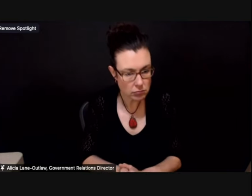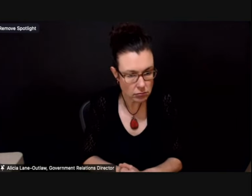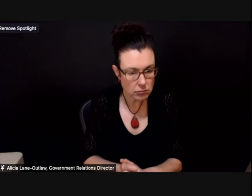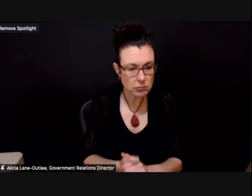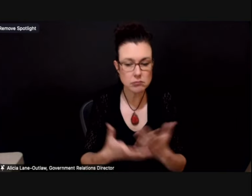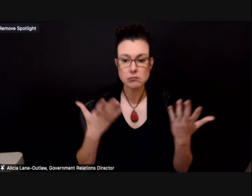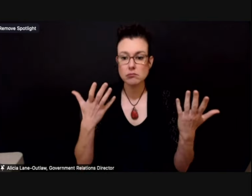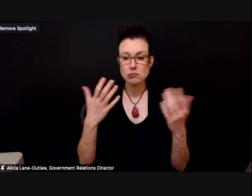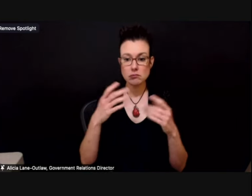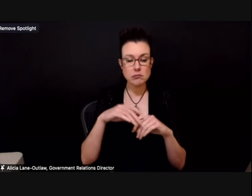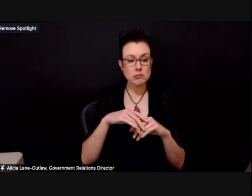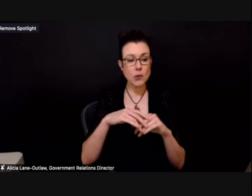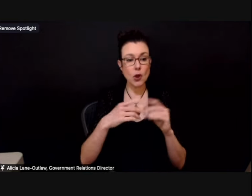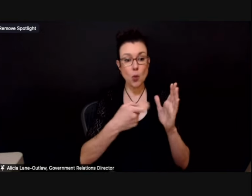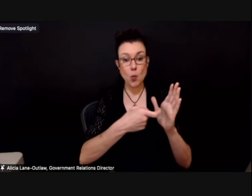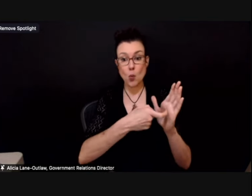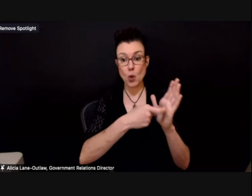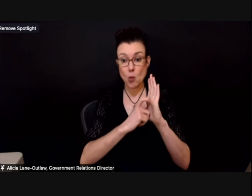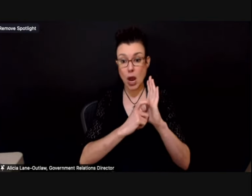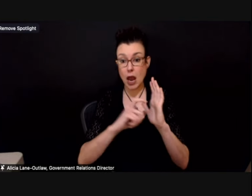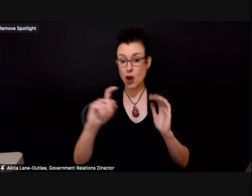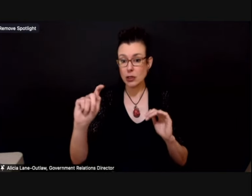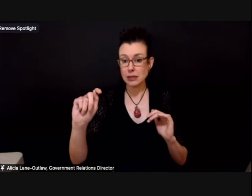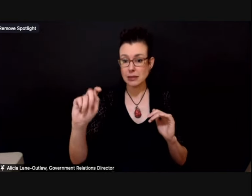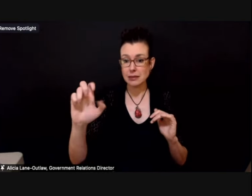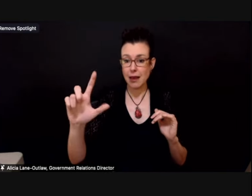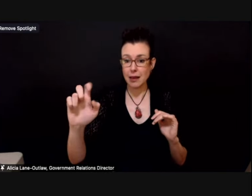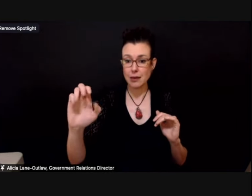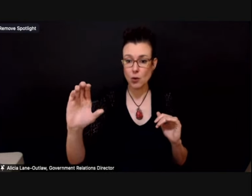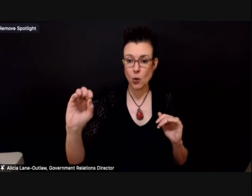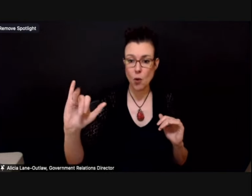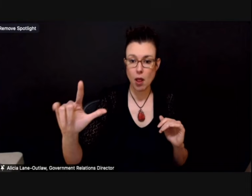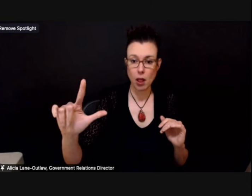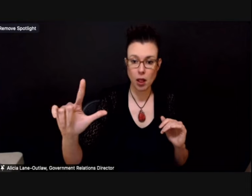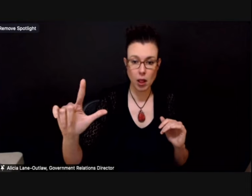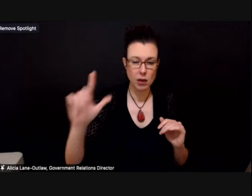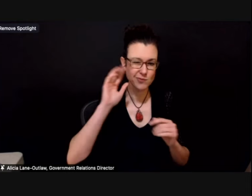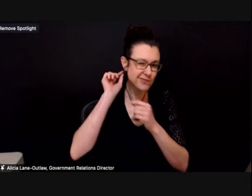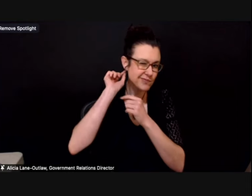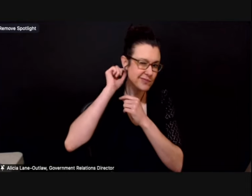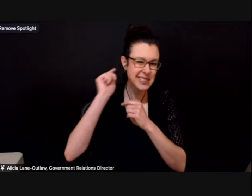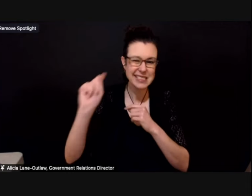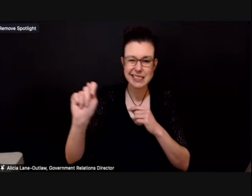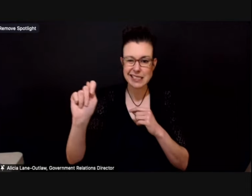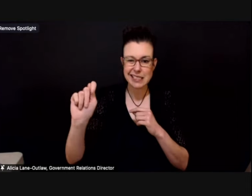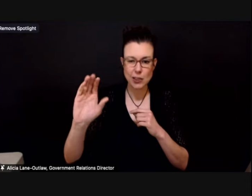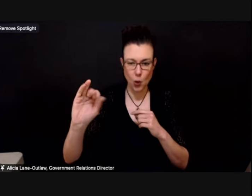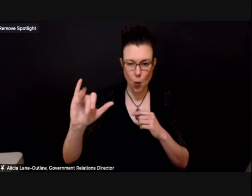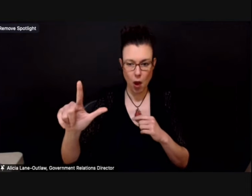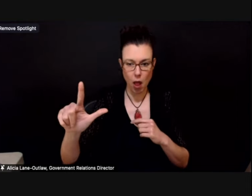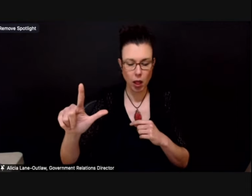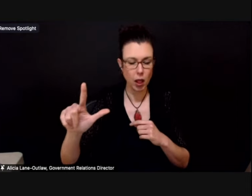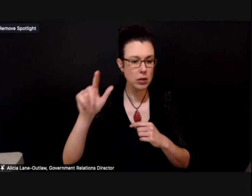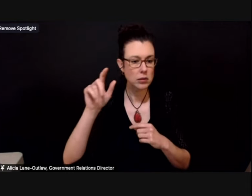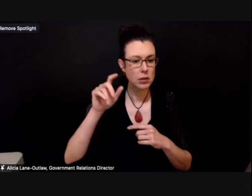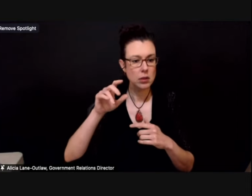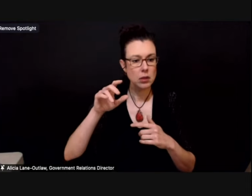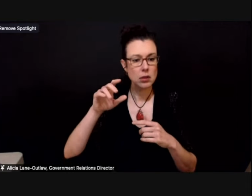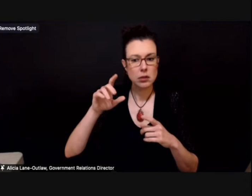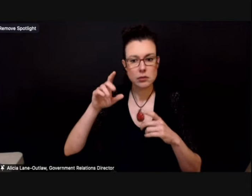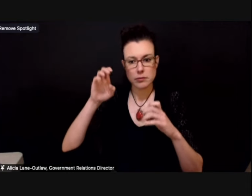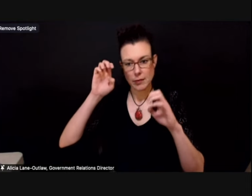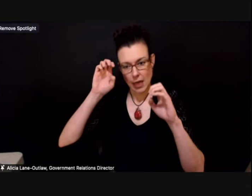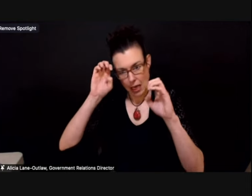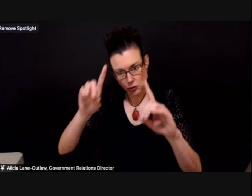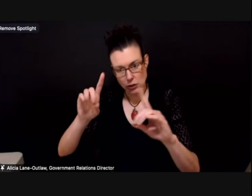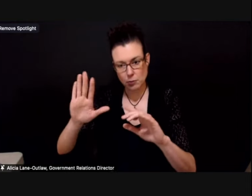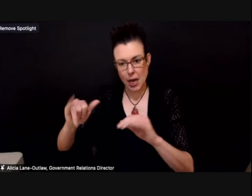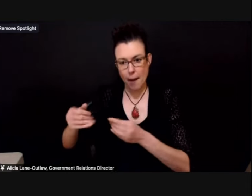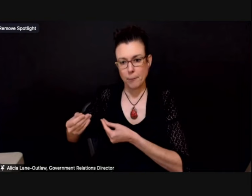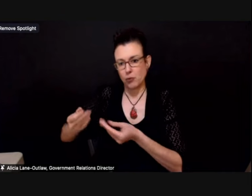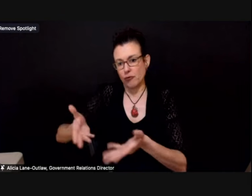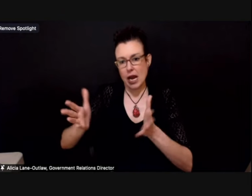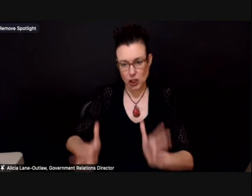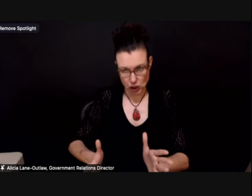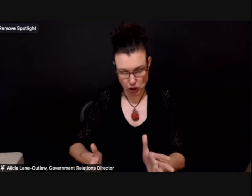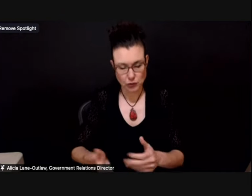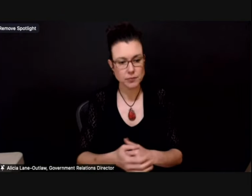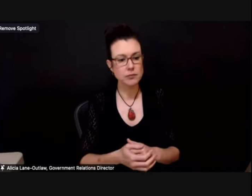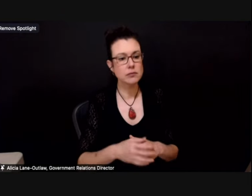Require Telecoil (T-coil) education by providers